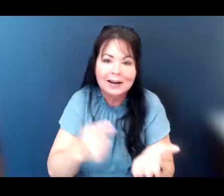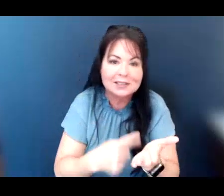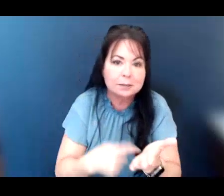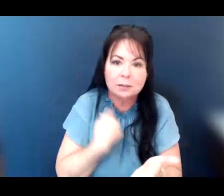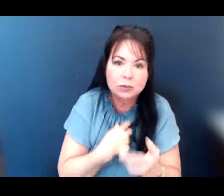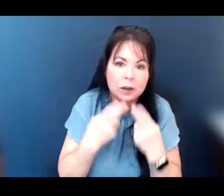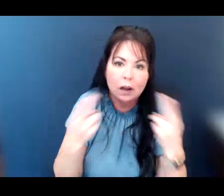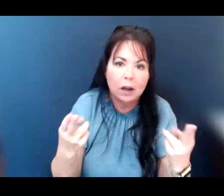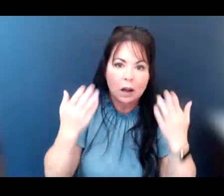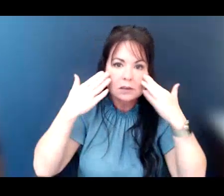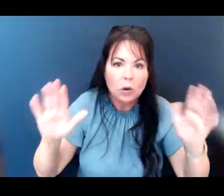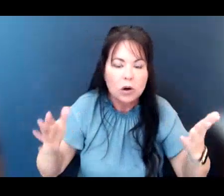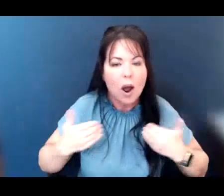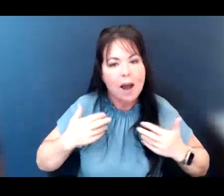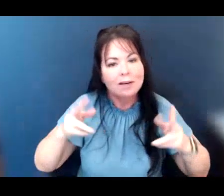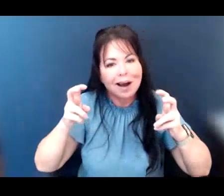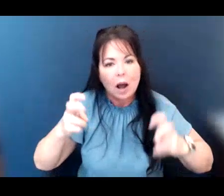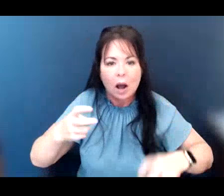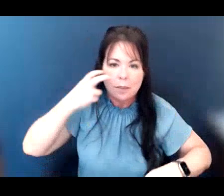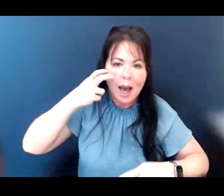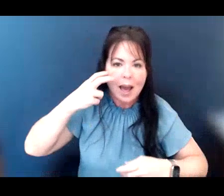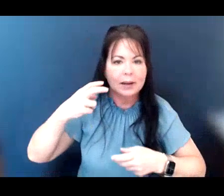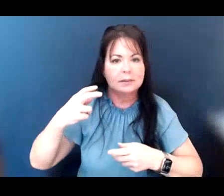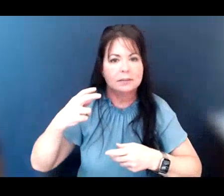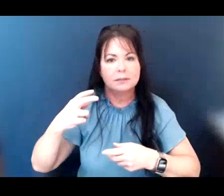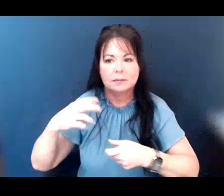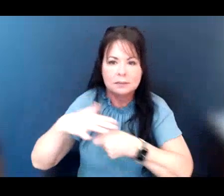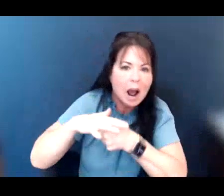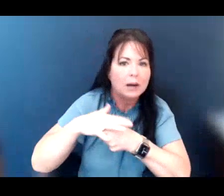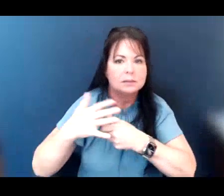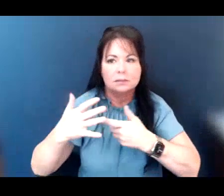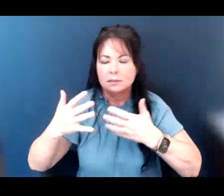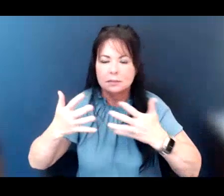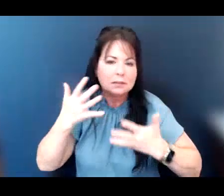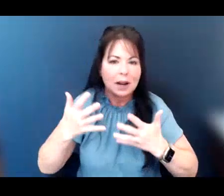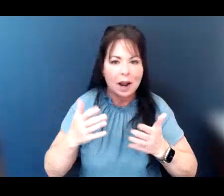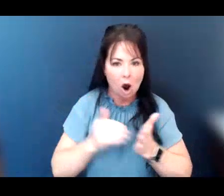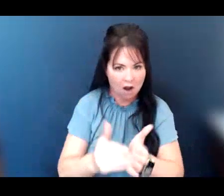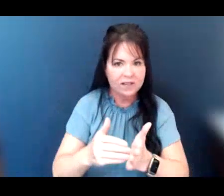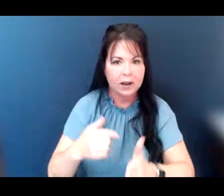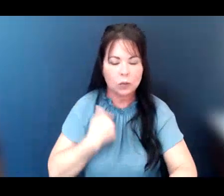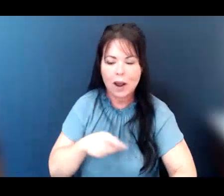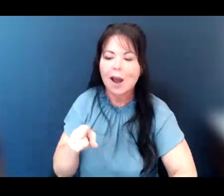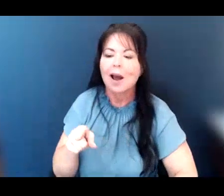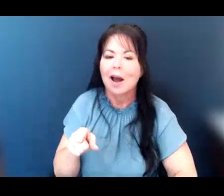And using these personas gives us an opportunity to ask, what if? I also really like, when I'm testing something